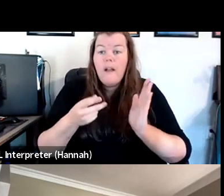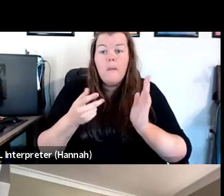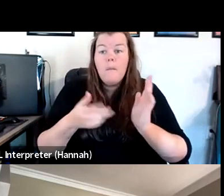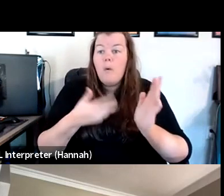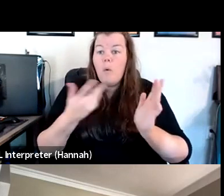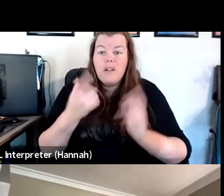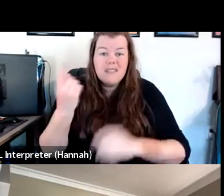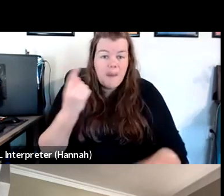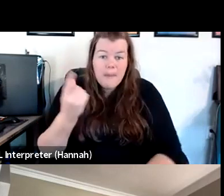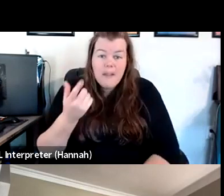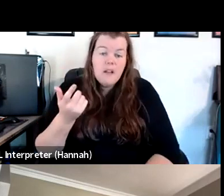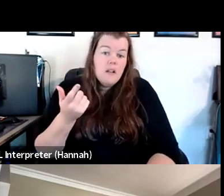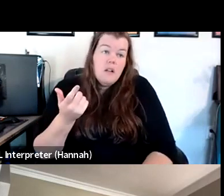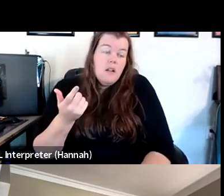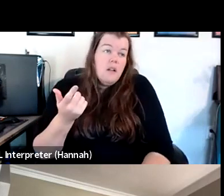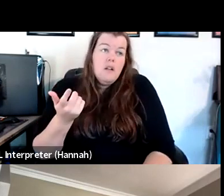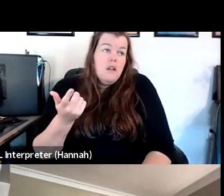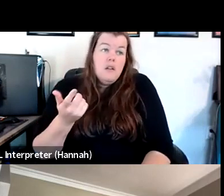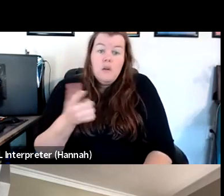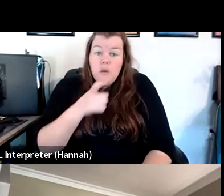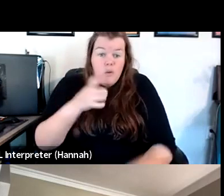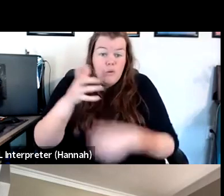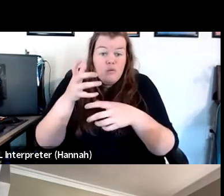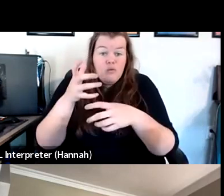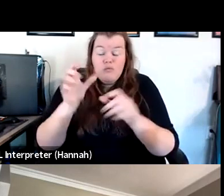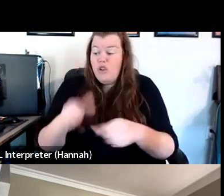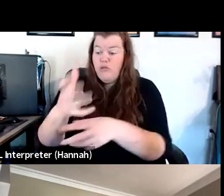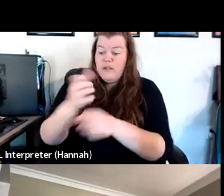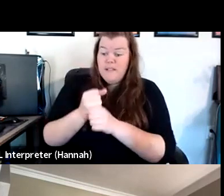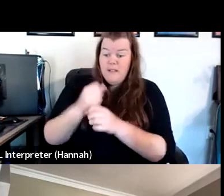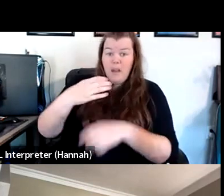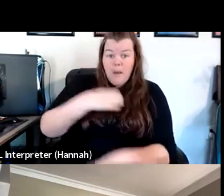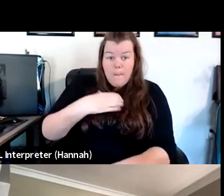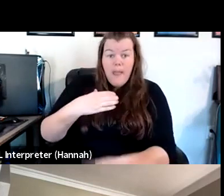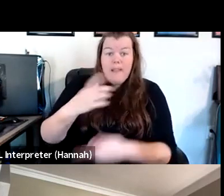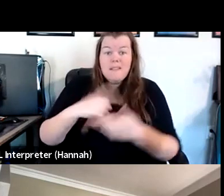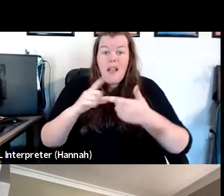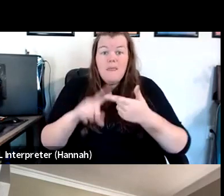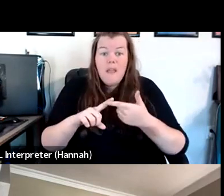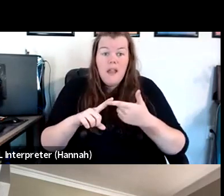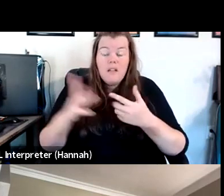um who could you know receive those complaints and possibly get involved in informally in some